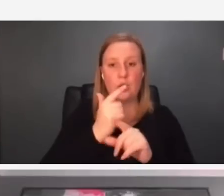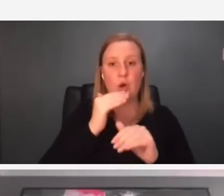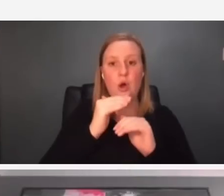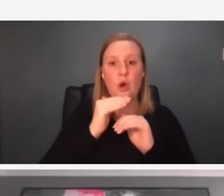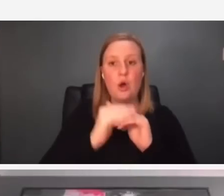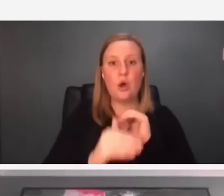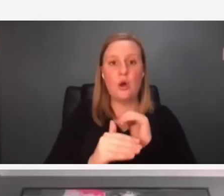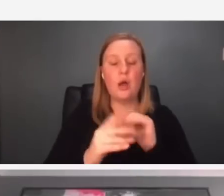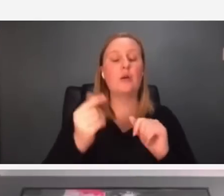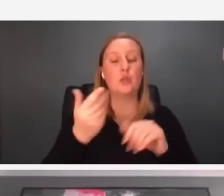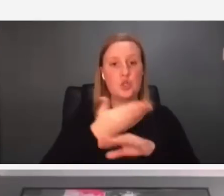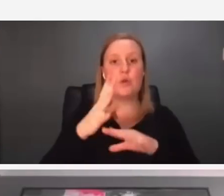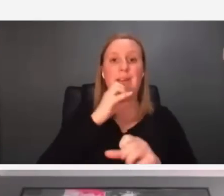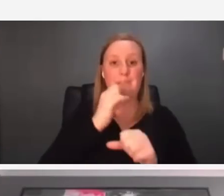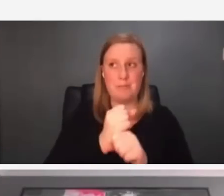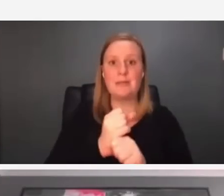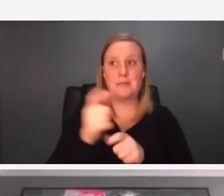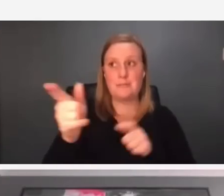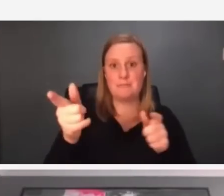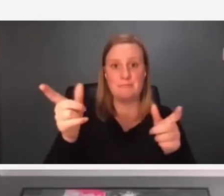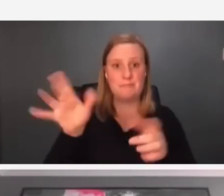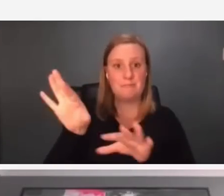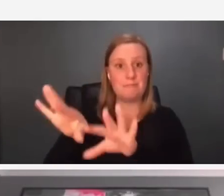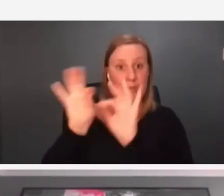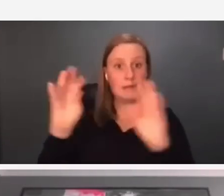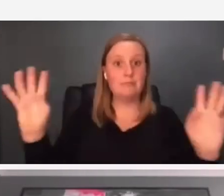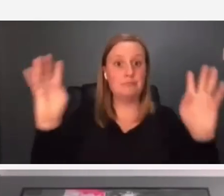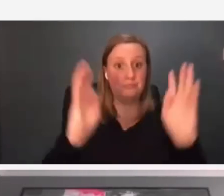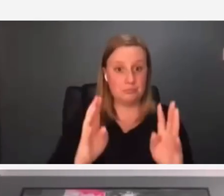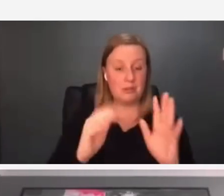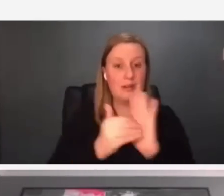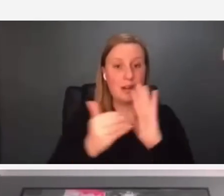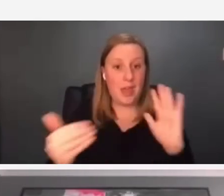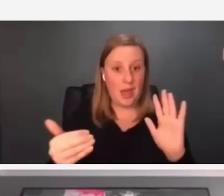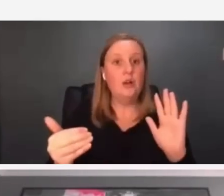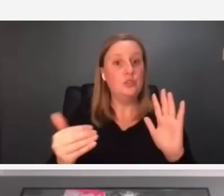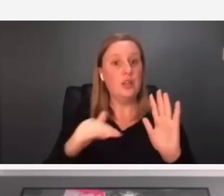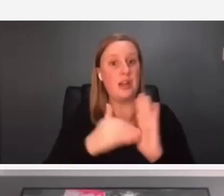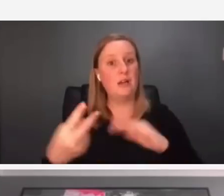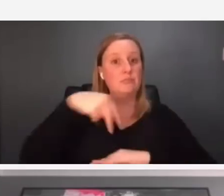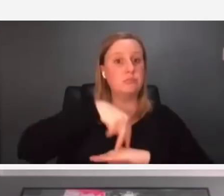the new Government and that's one of the issues that Health Ministers are raising with Minister Butler.